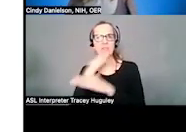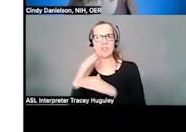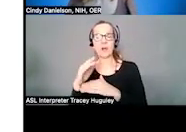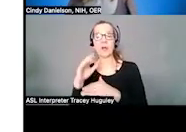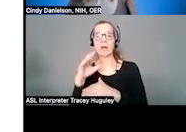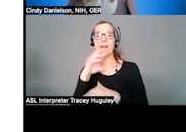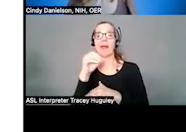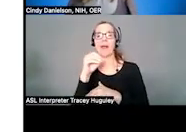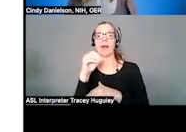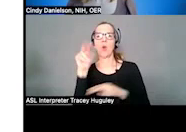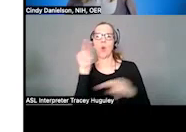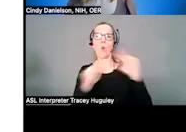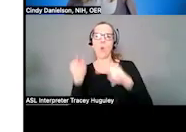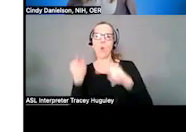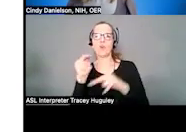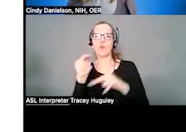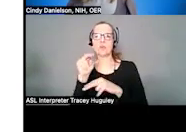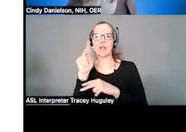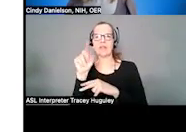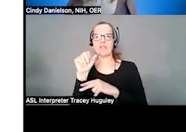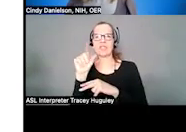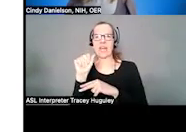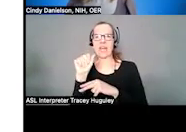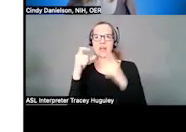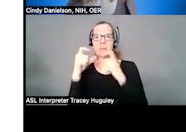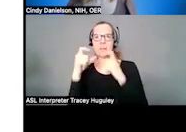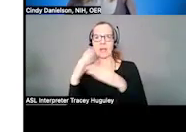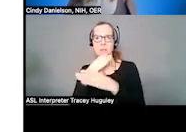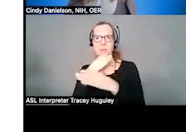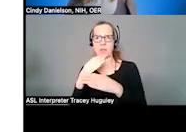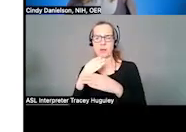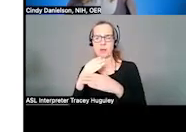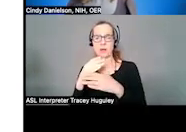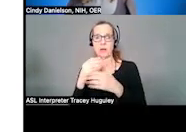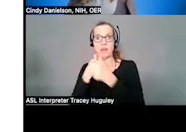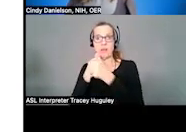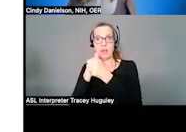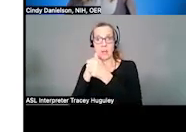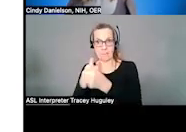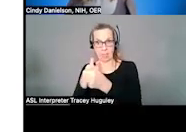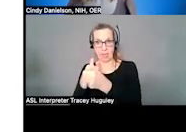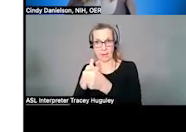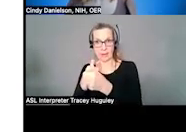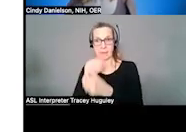and sharing, how compliance with your Data Management and Sharing Plan will be monitored and managed.